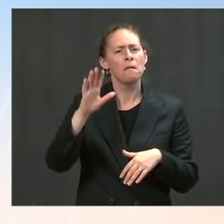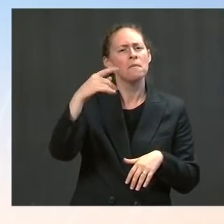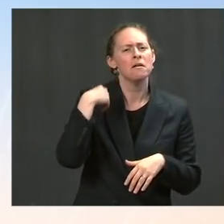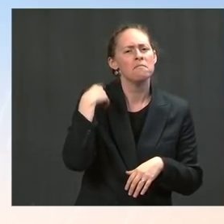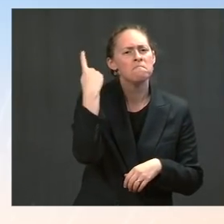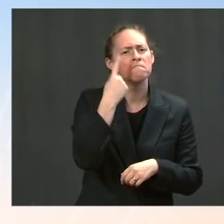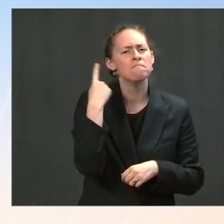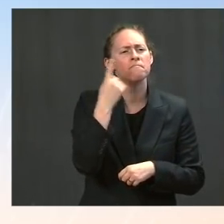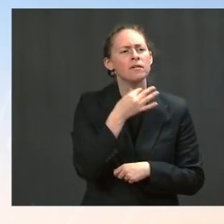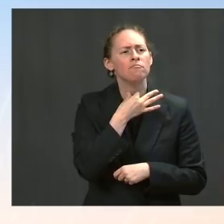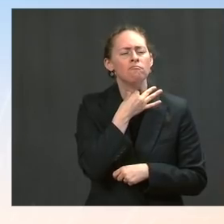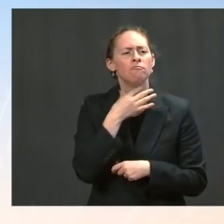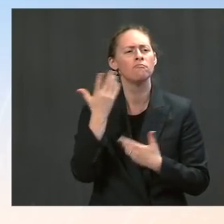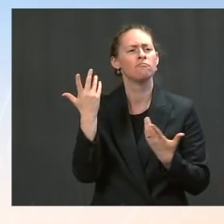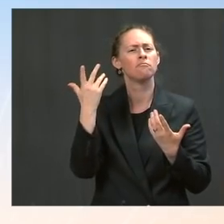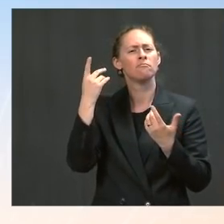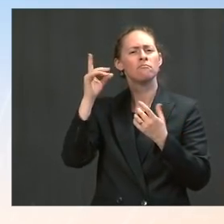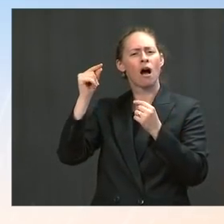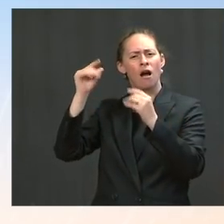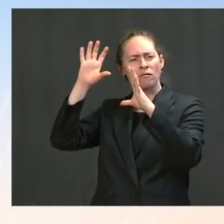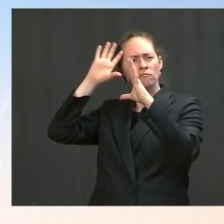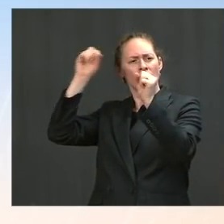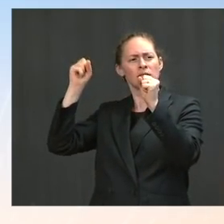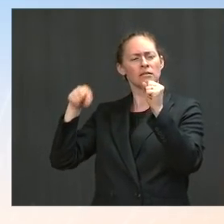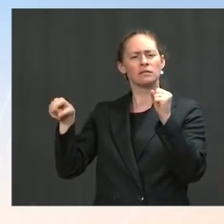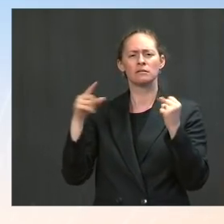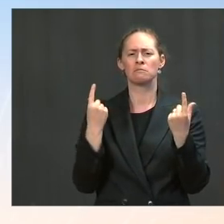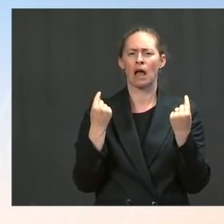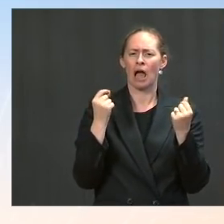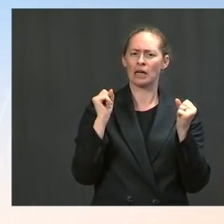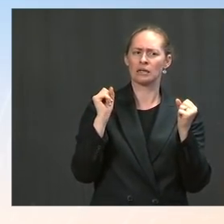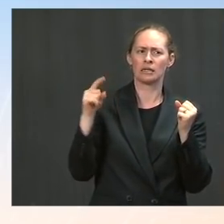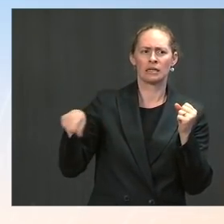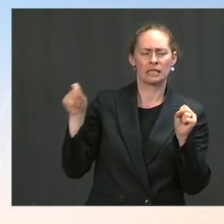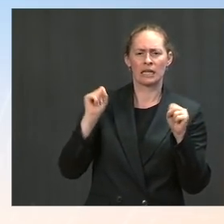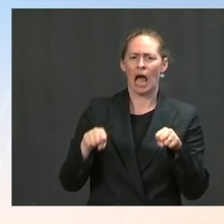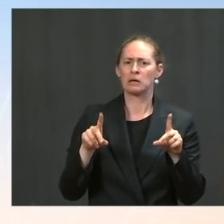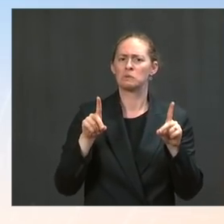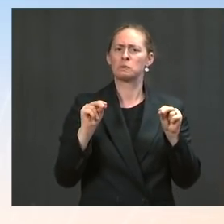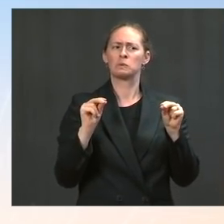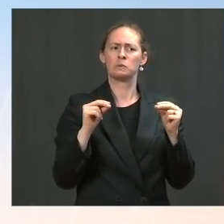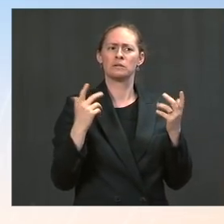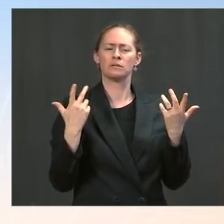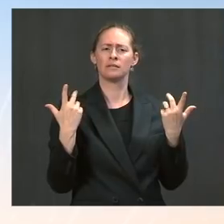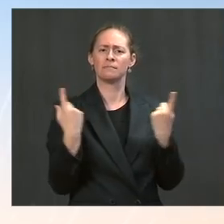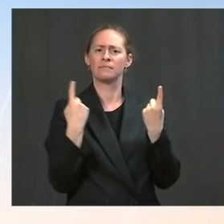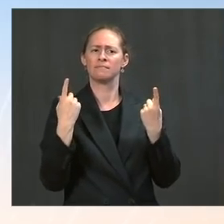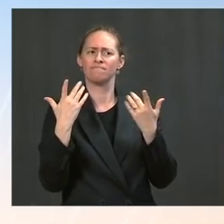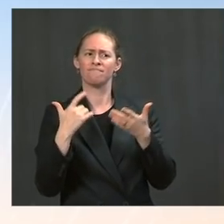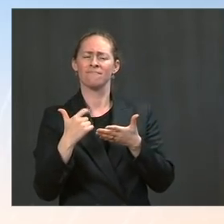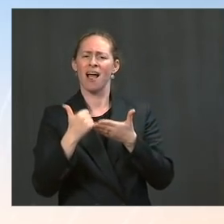to make certain that they do not chill free speech while they are going after this kind of misinformation? Ms. Psaki: First of all, to be crystal clear: